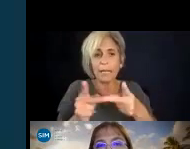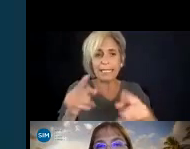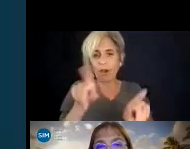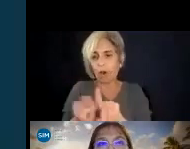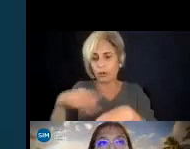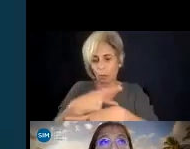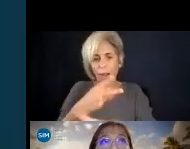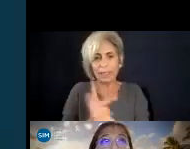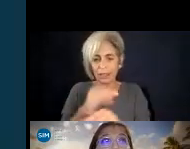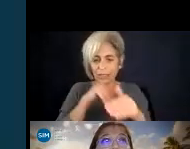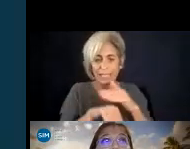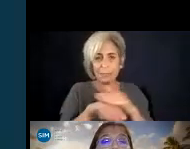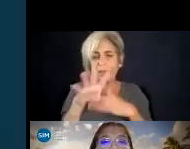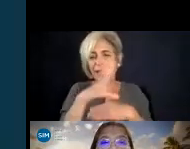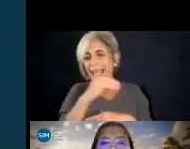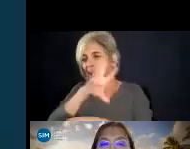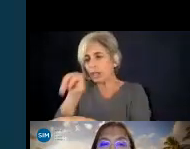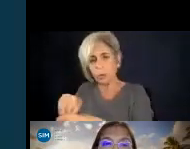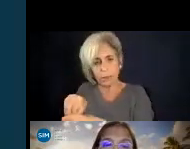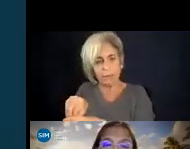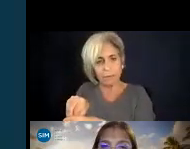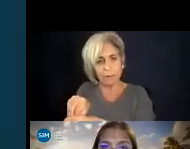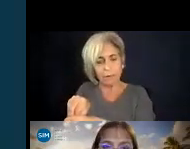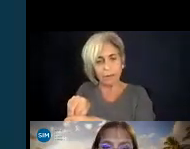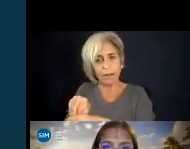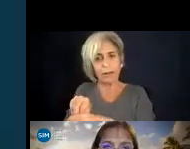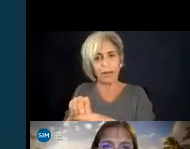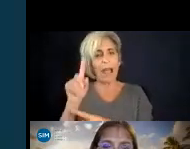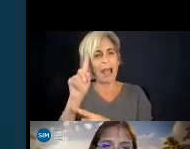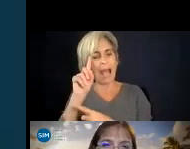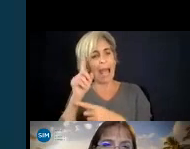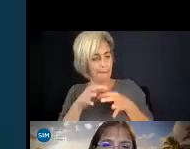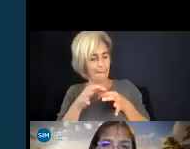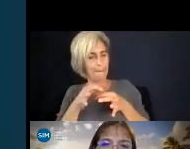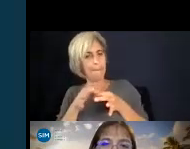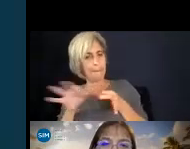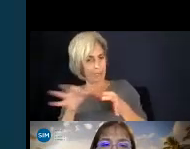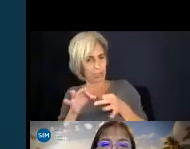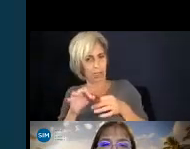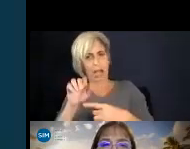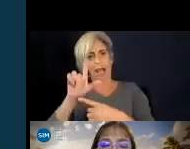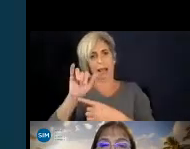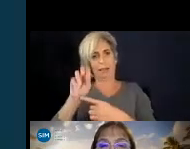are accessible and inclusive. I think I mentioned this on LinkedIn at one point.